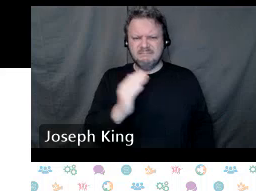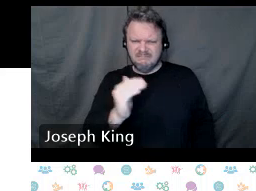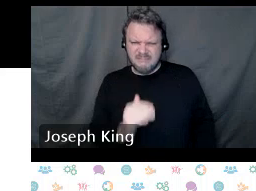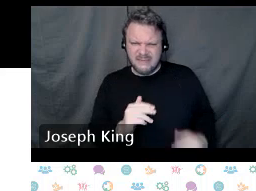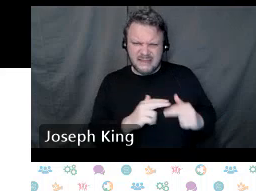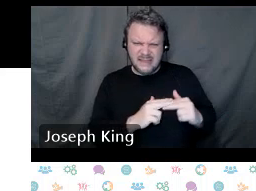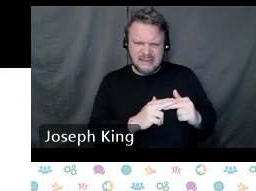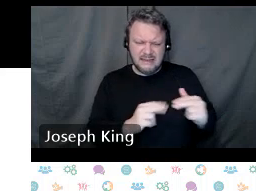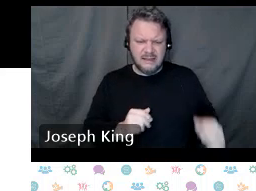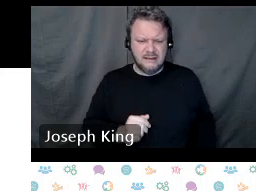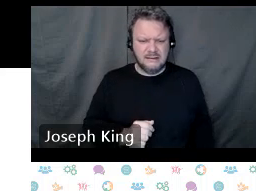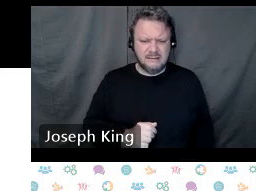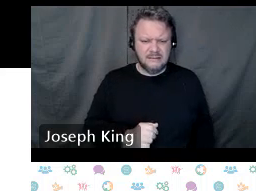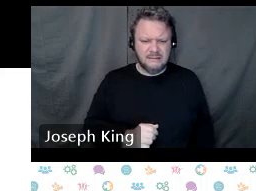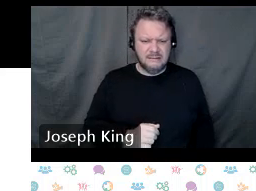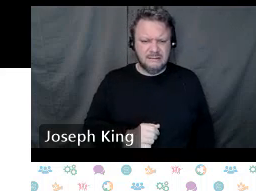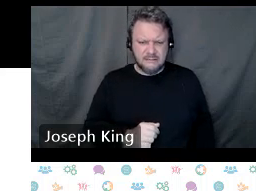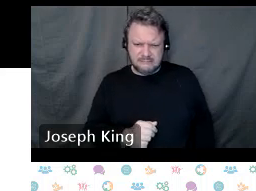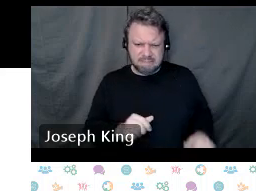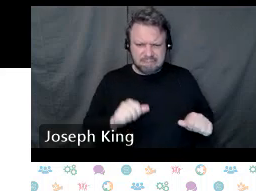Maybe the next one. I'm not sure. I thought there were key.